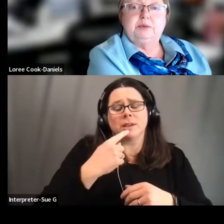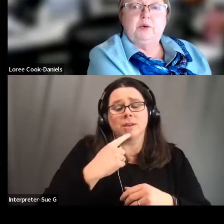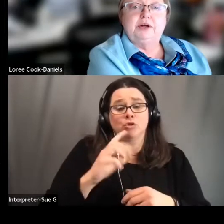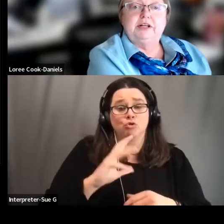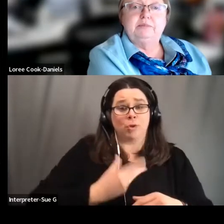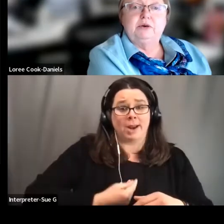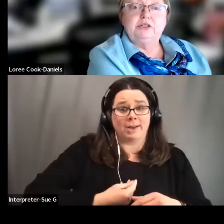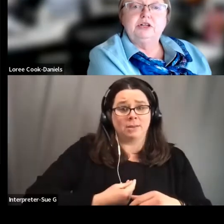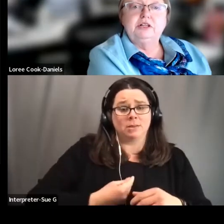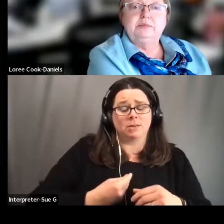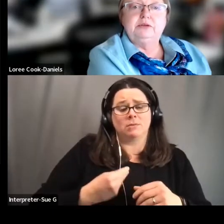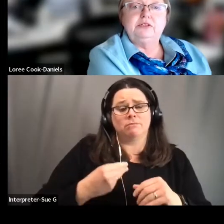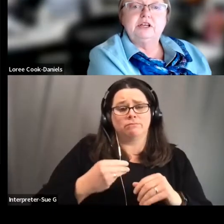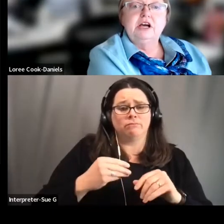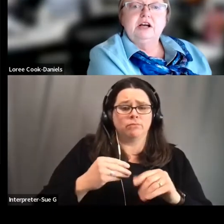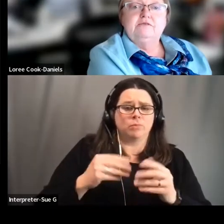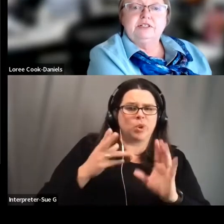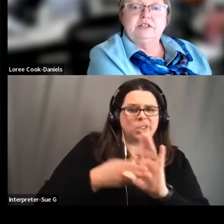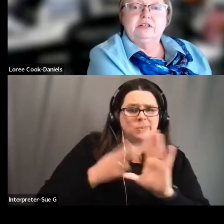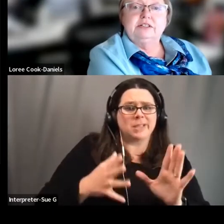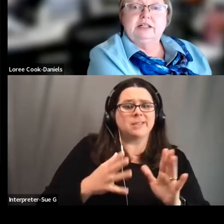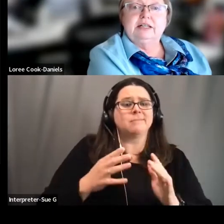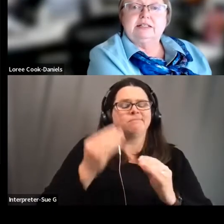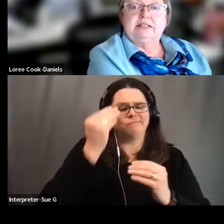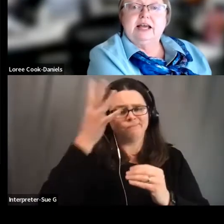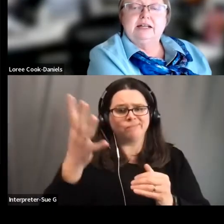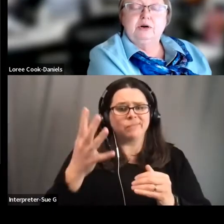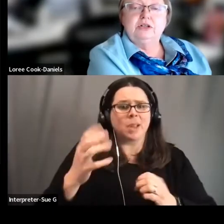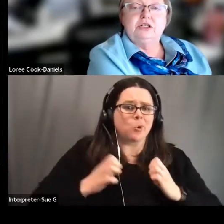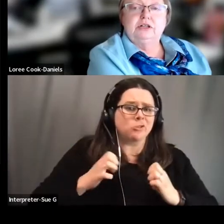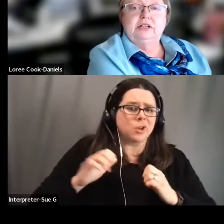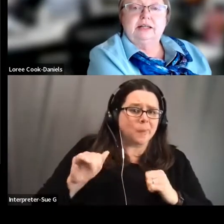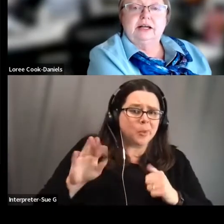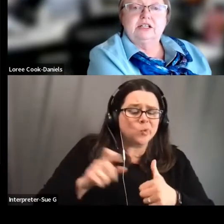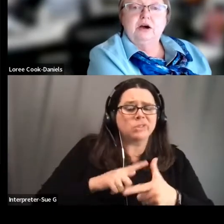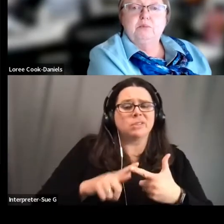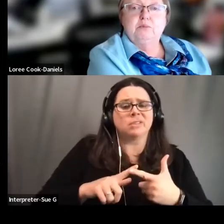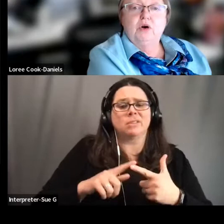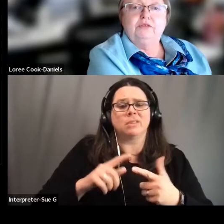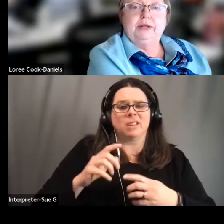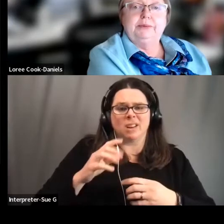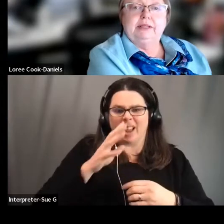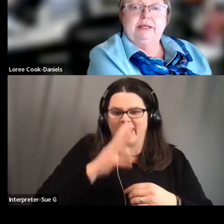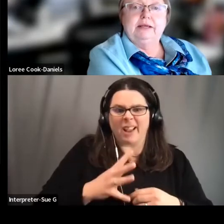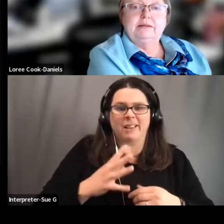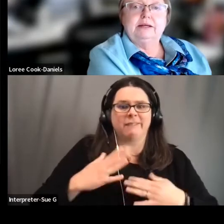reported emotional abuse, physical neglect and emotional neglect more frequently